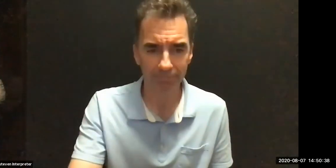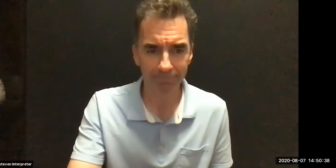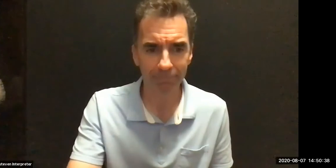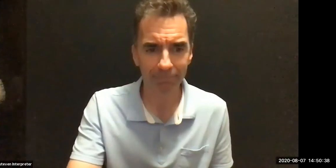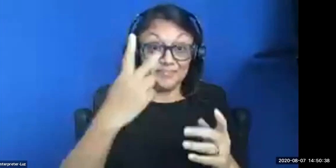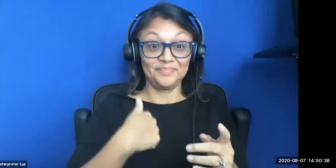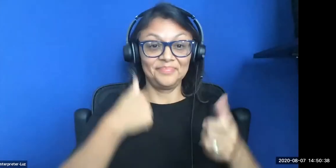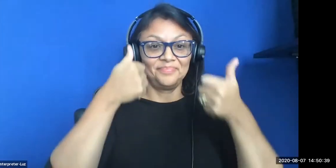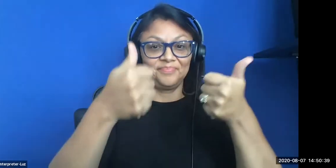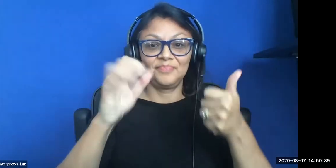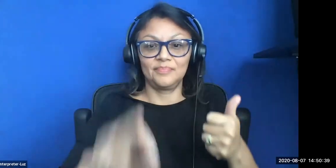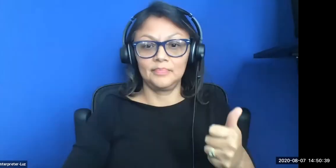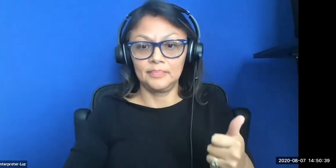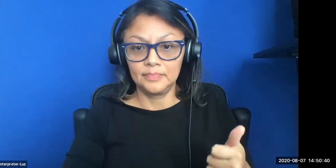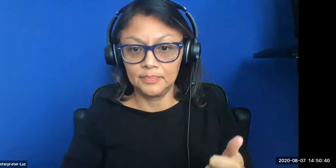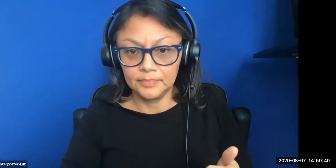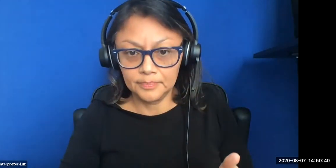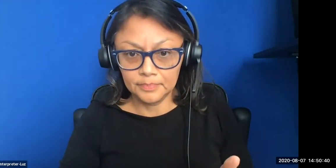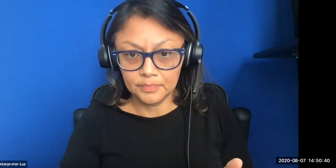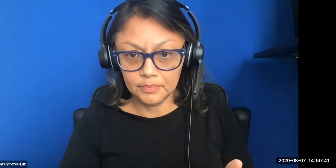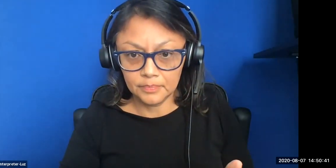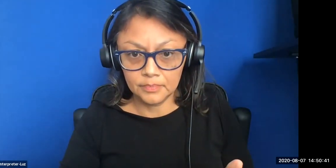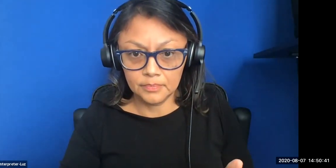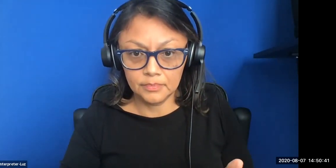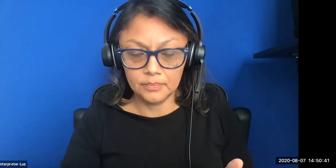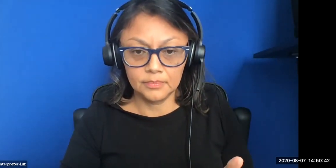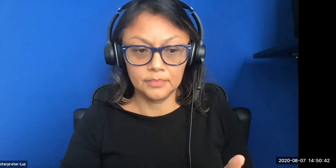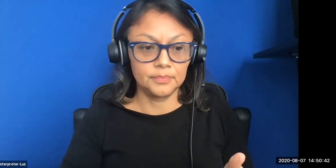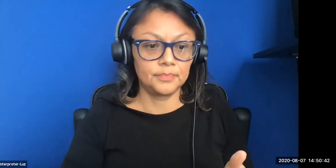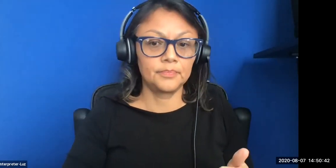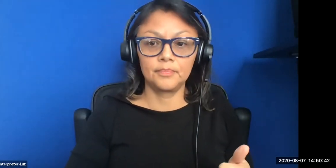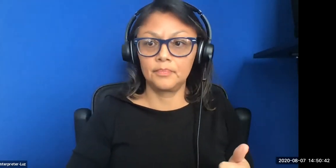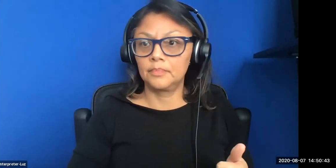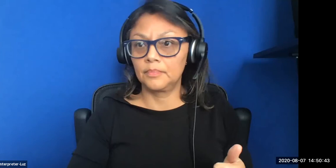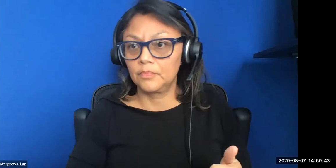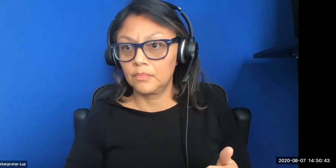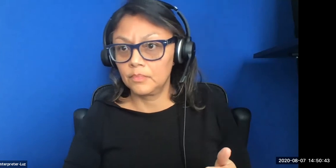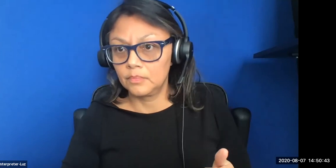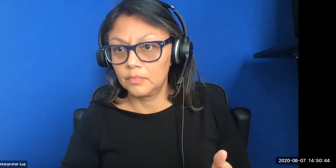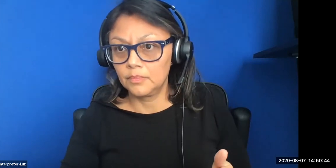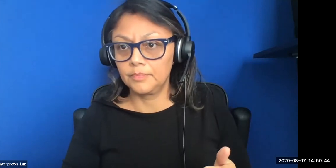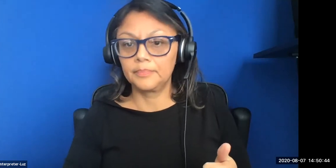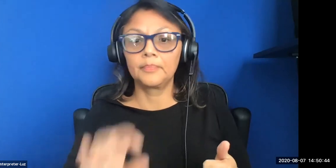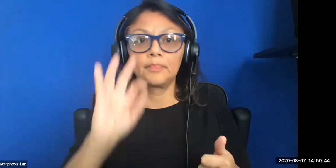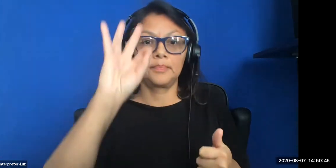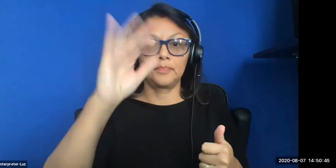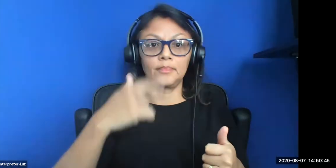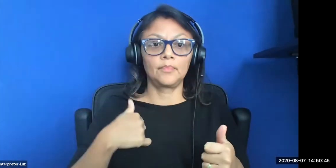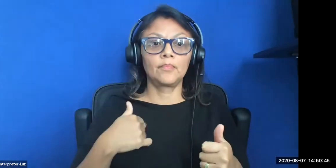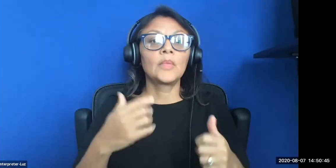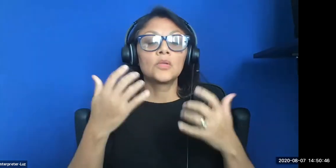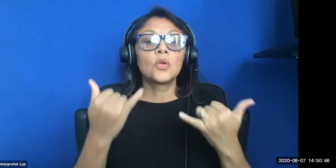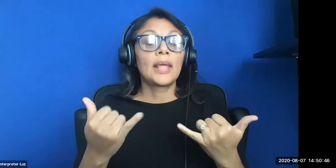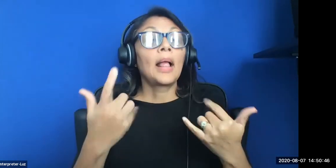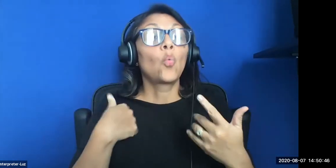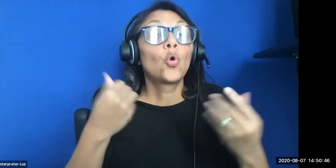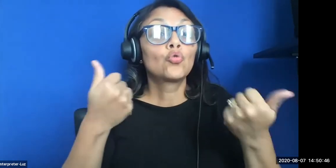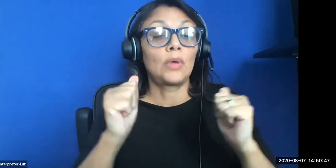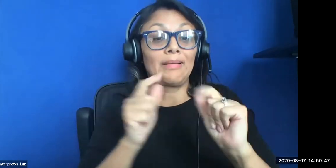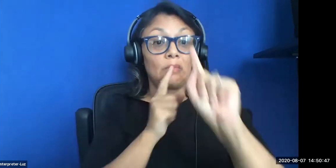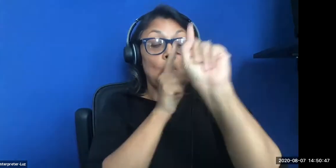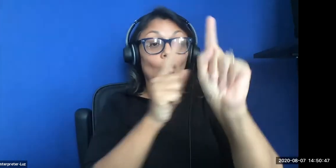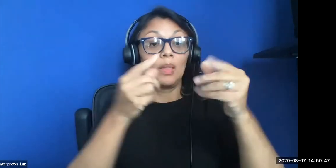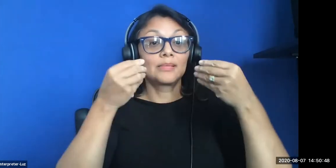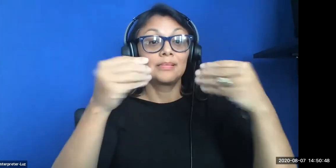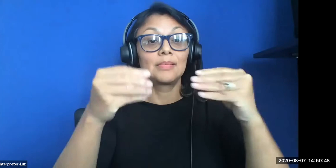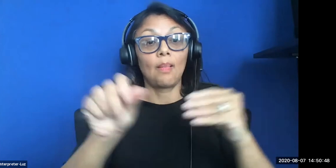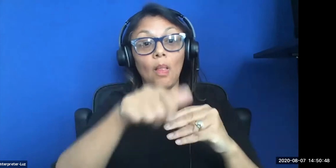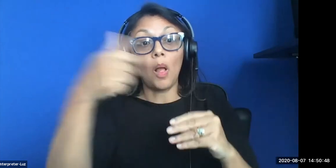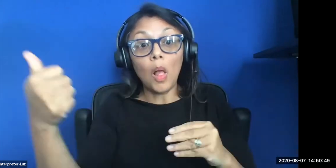Channelle Charest: And we are also at a point where we are selling and selling the software to other food banks and to other entities around the country.